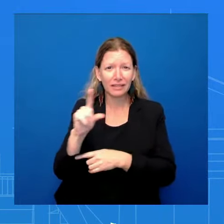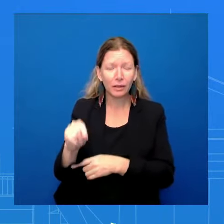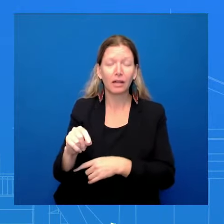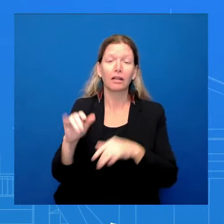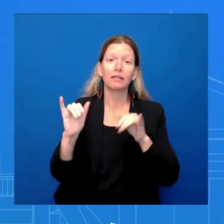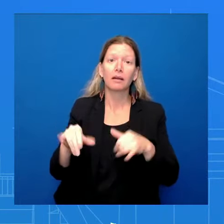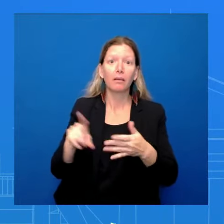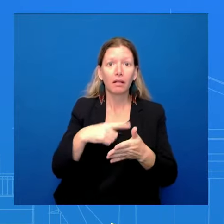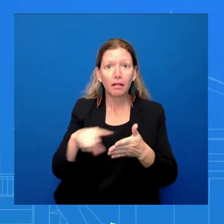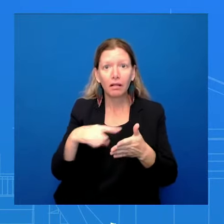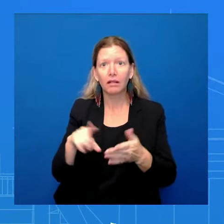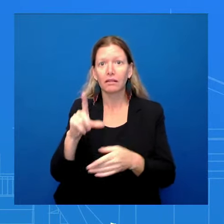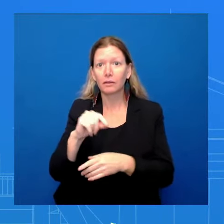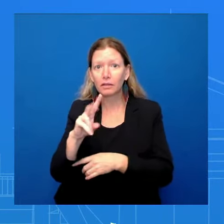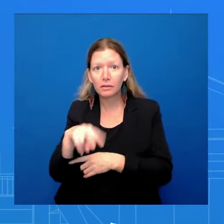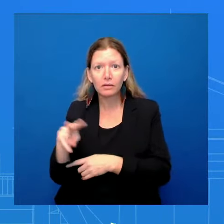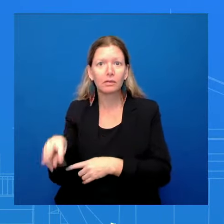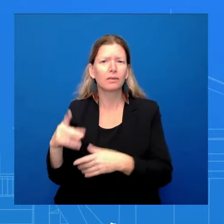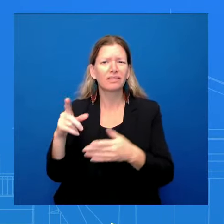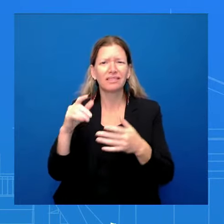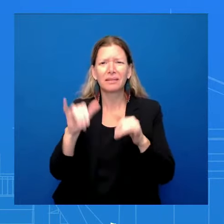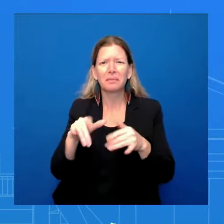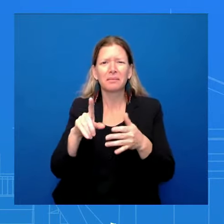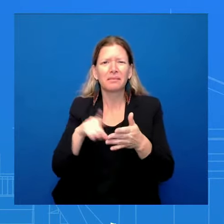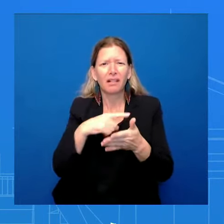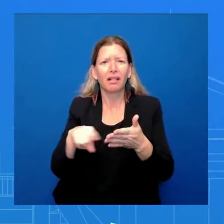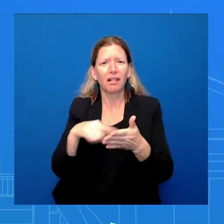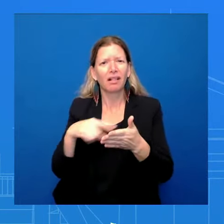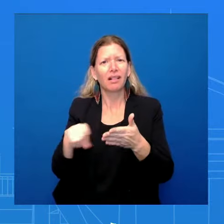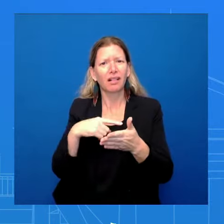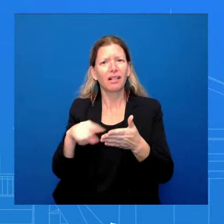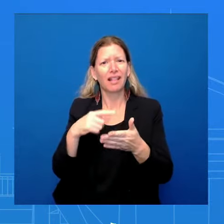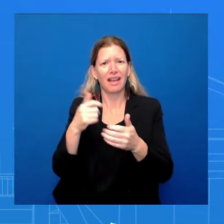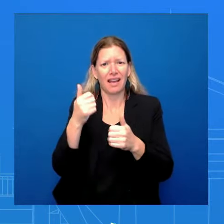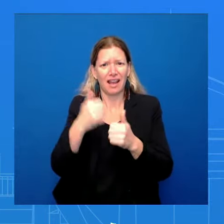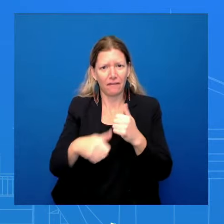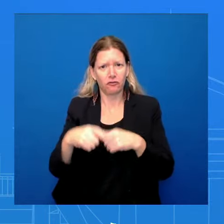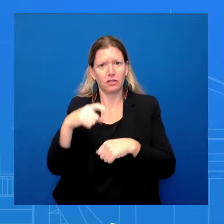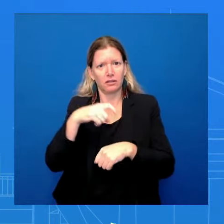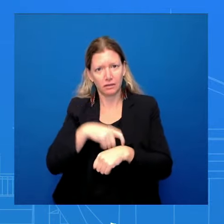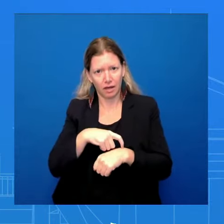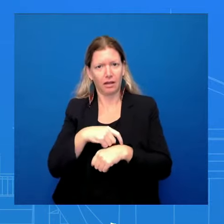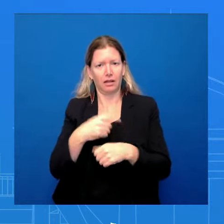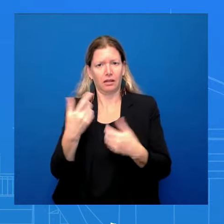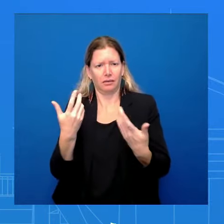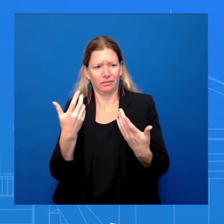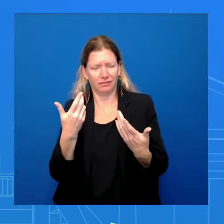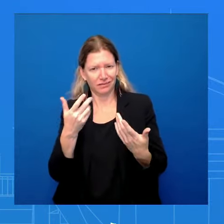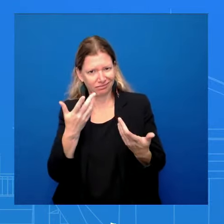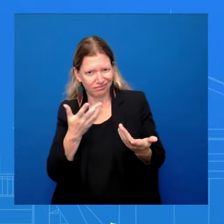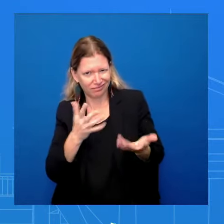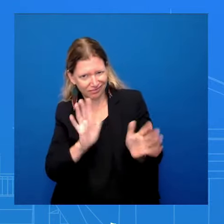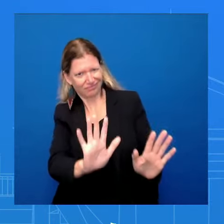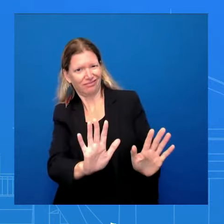And every time, he beats the naysayers. Every time, he does above and beyond and makes history in doing that --